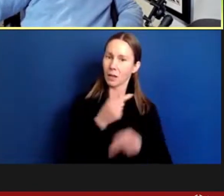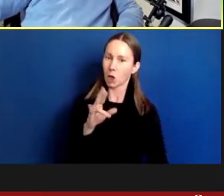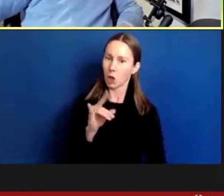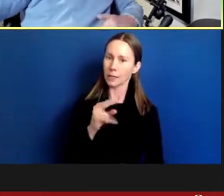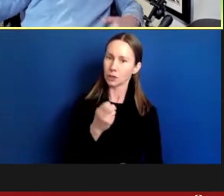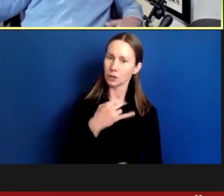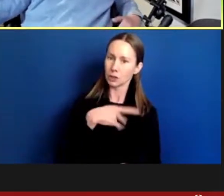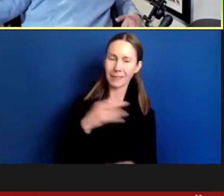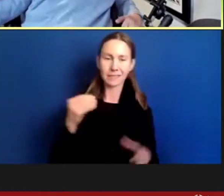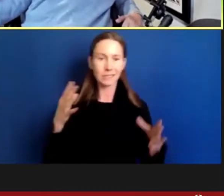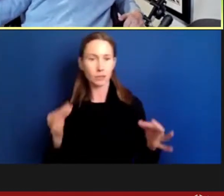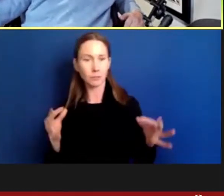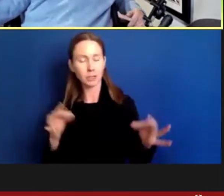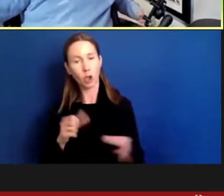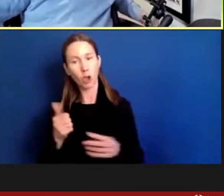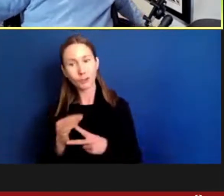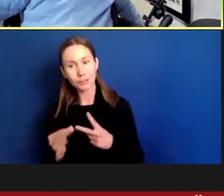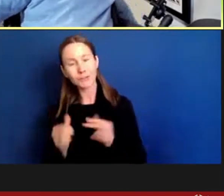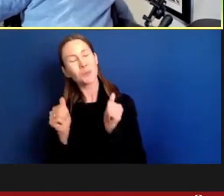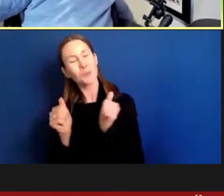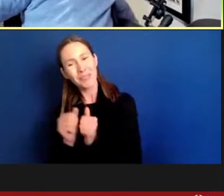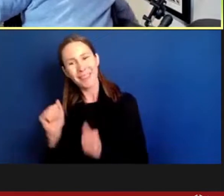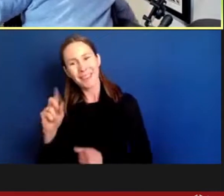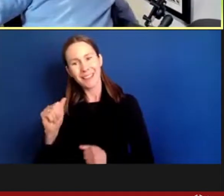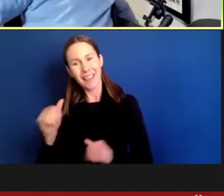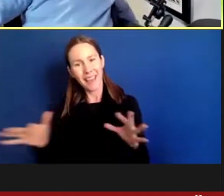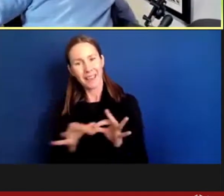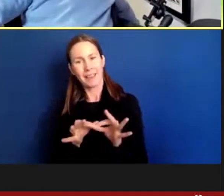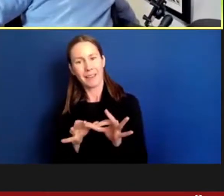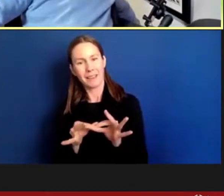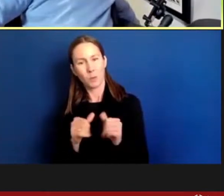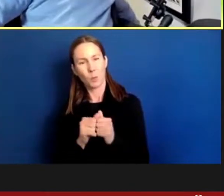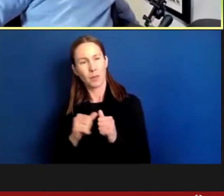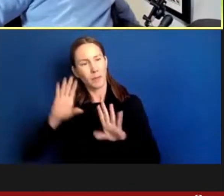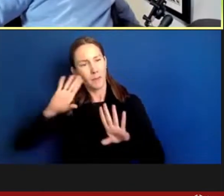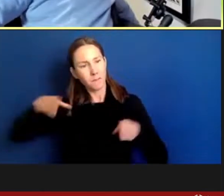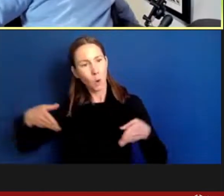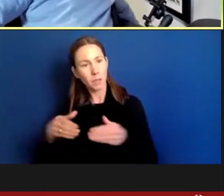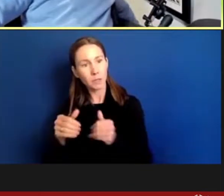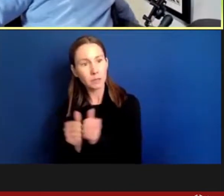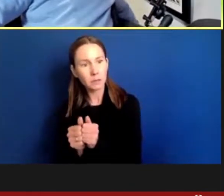with the Americans with Disabilities Act, with a particular focus on the integration mandate.